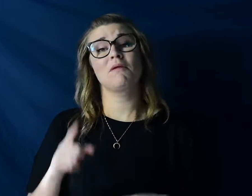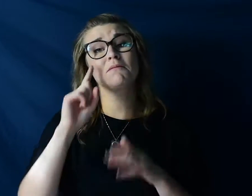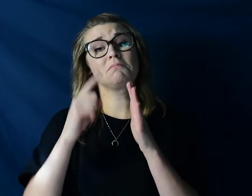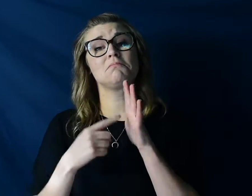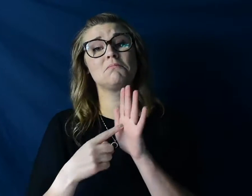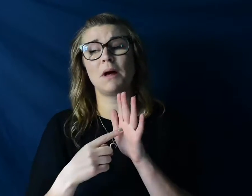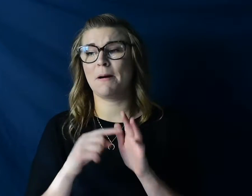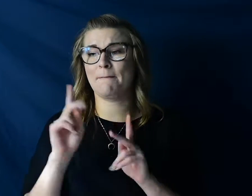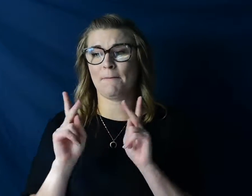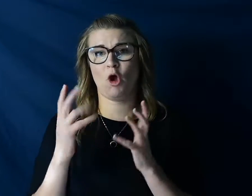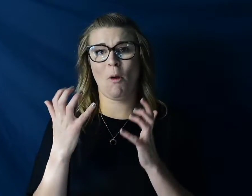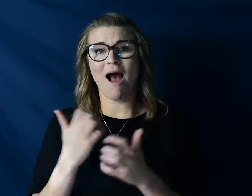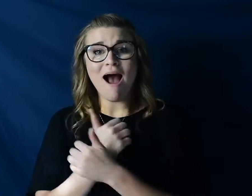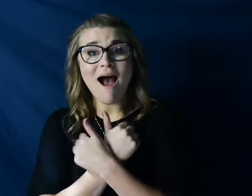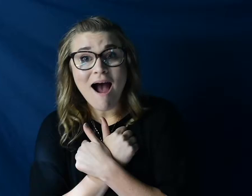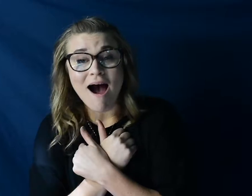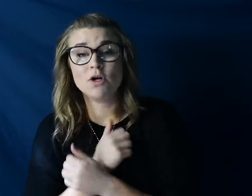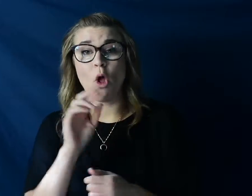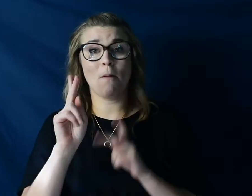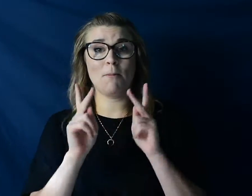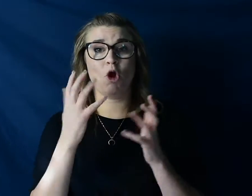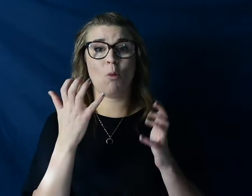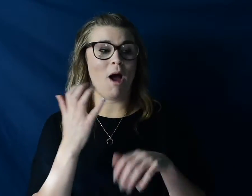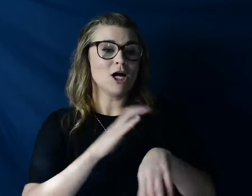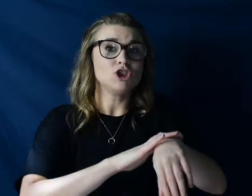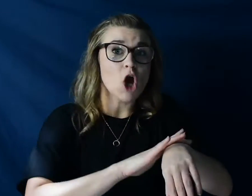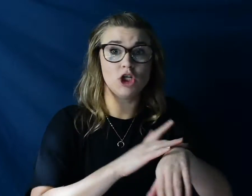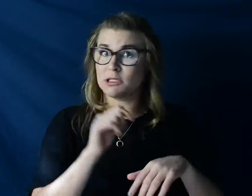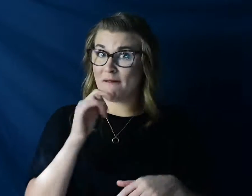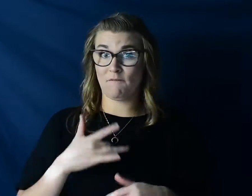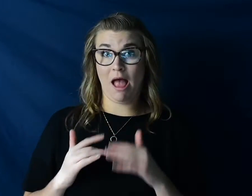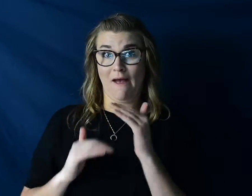example, sometimes people want hugs or people want different kinds of touches that are not